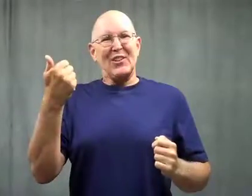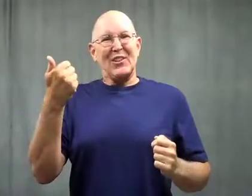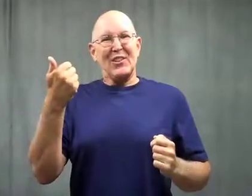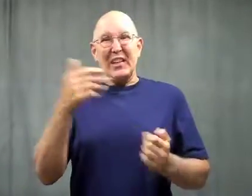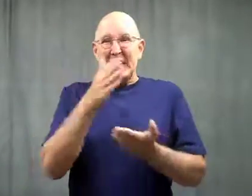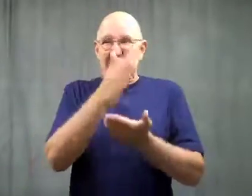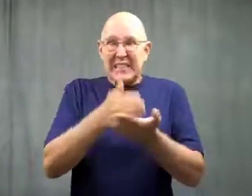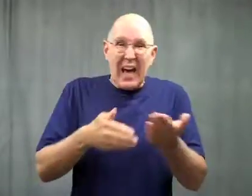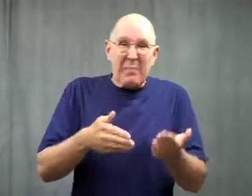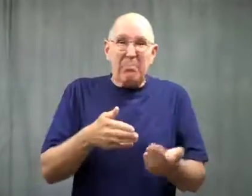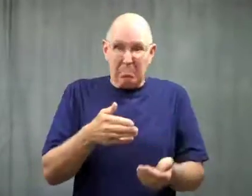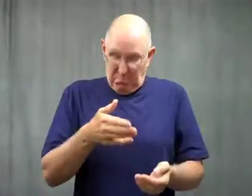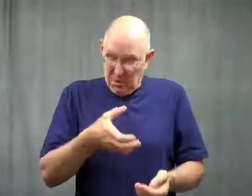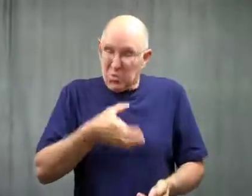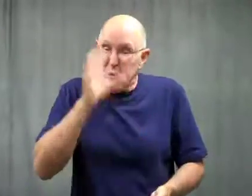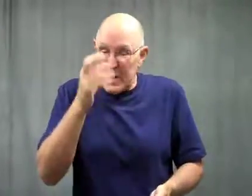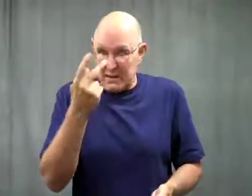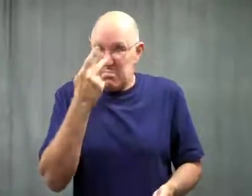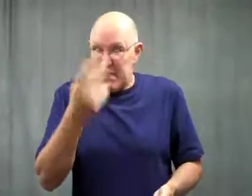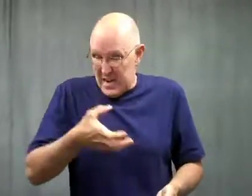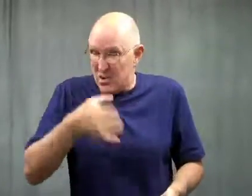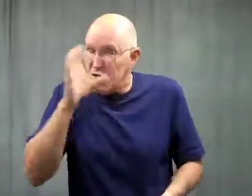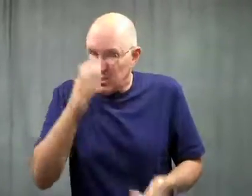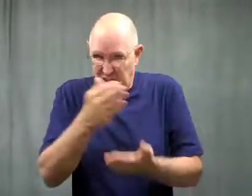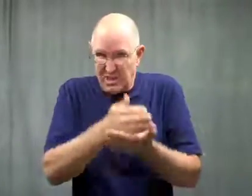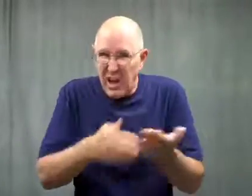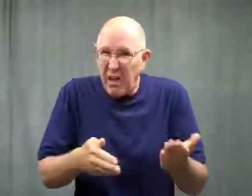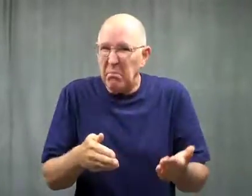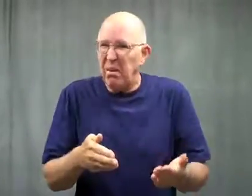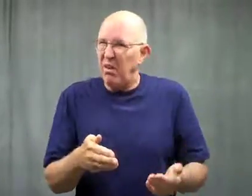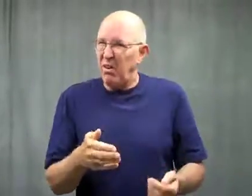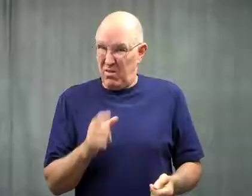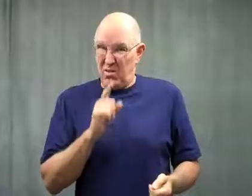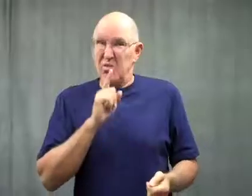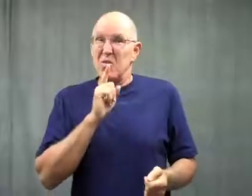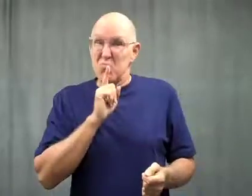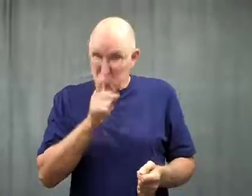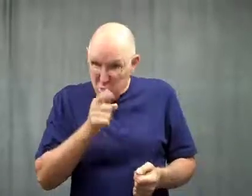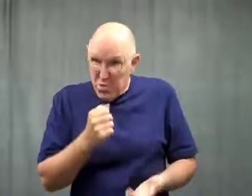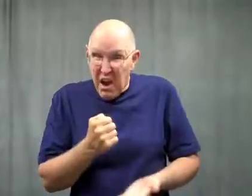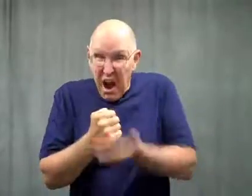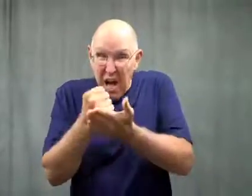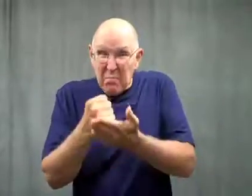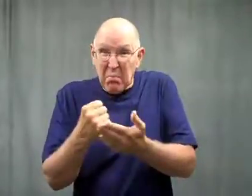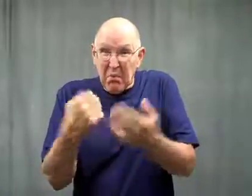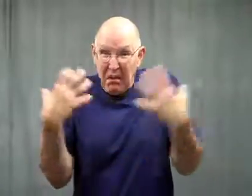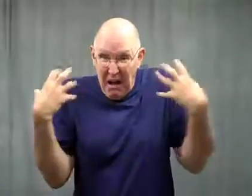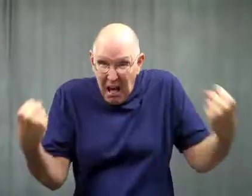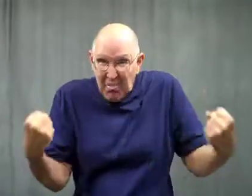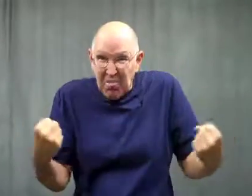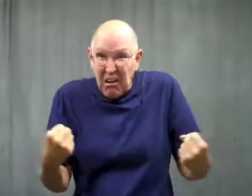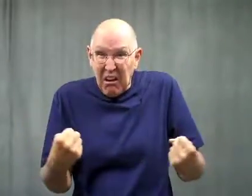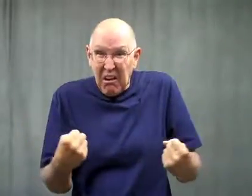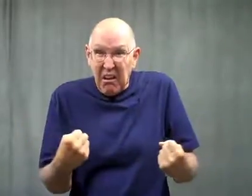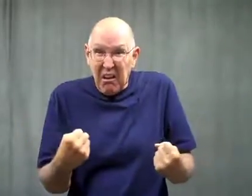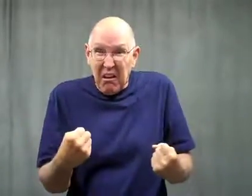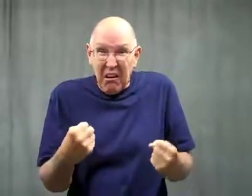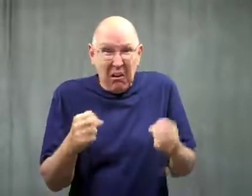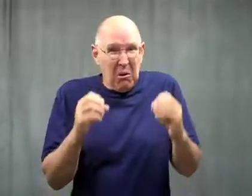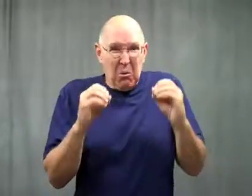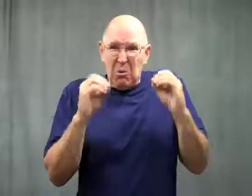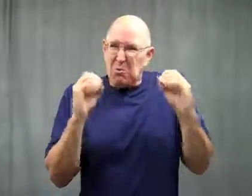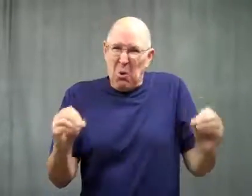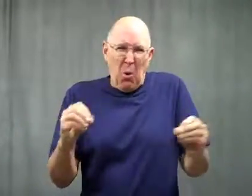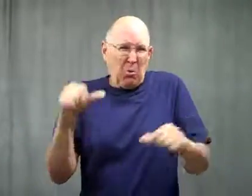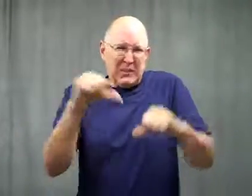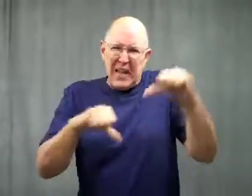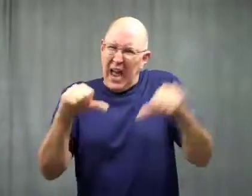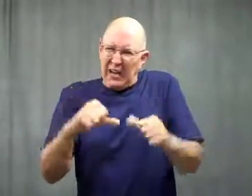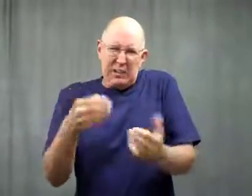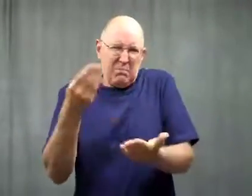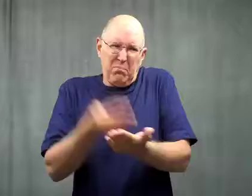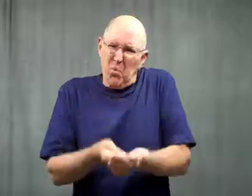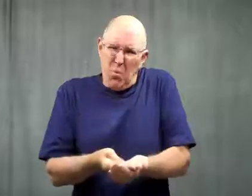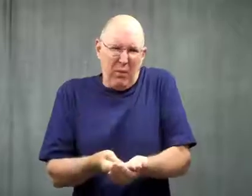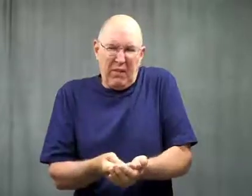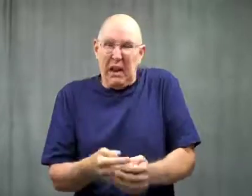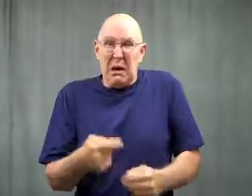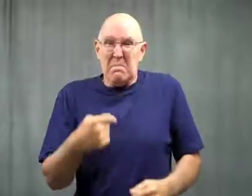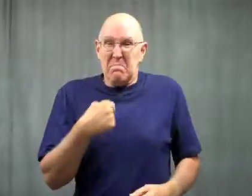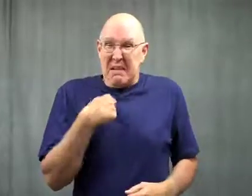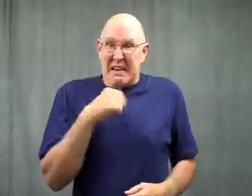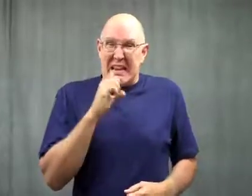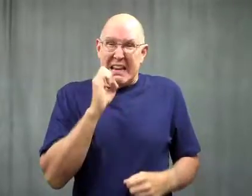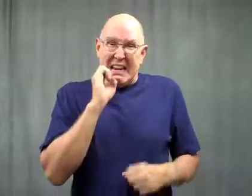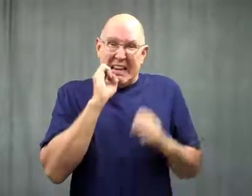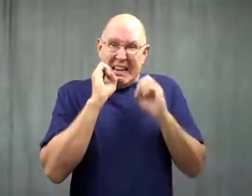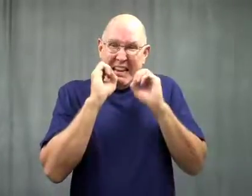Some even drink it. There's no scientific proof that it is healthy.